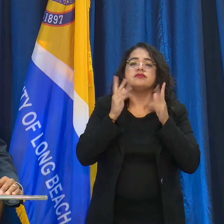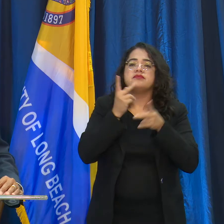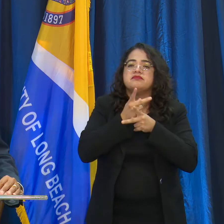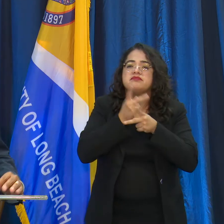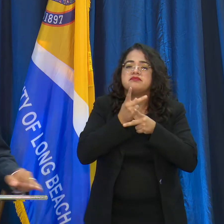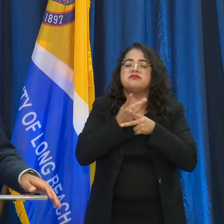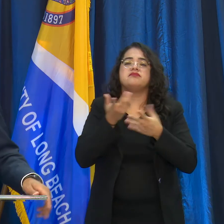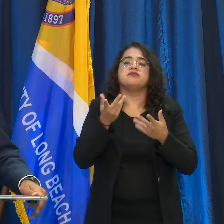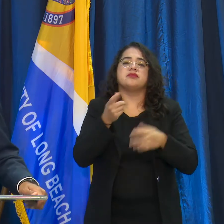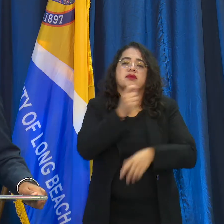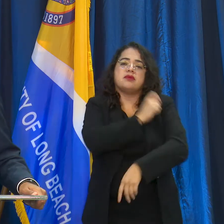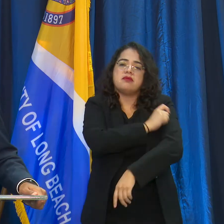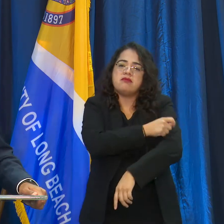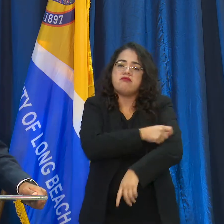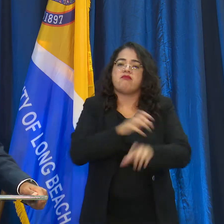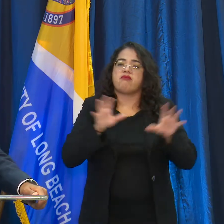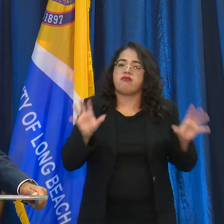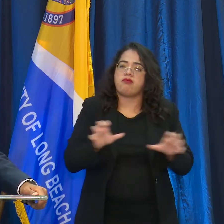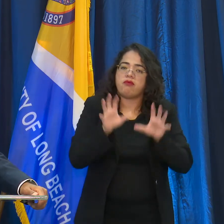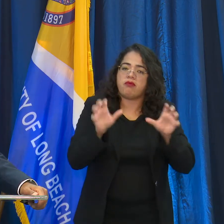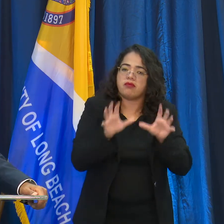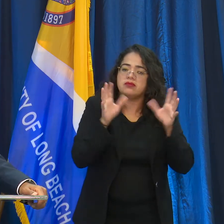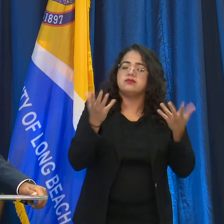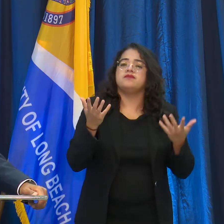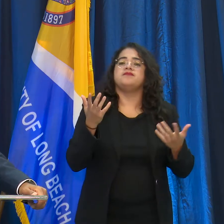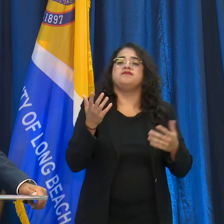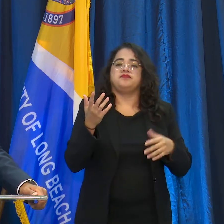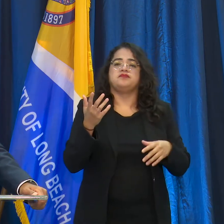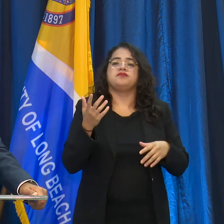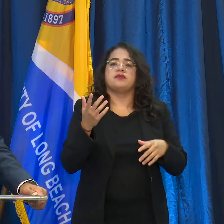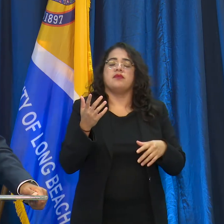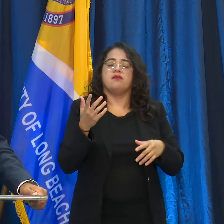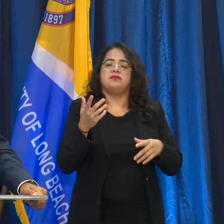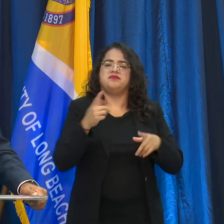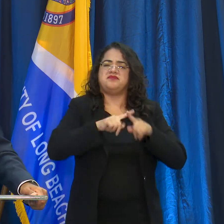tattoo parlors, and other types of services.